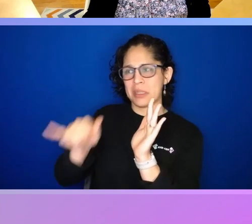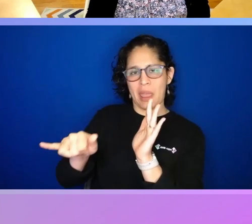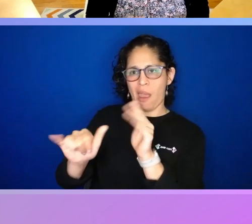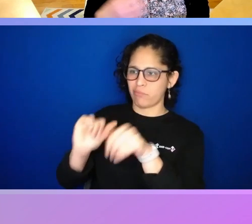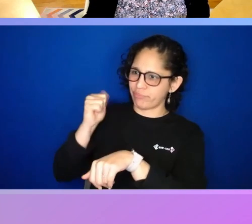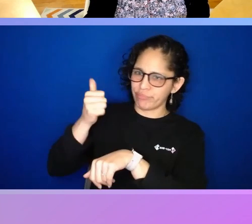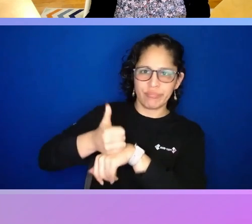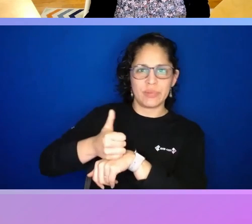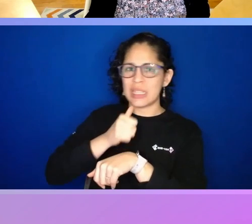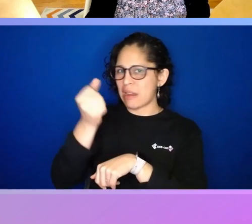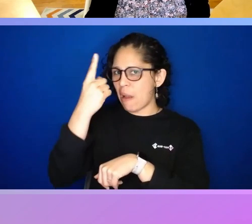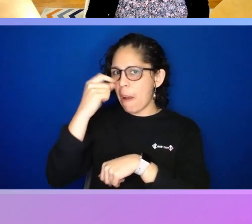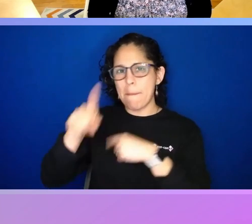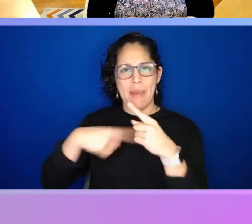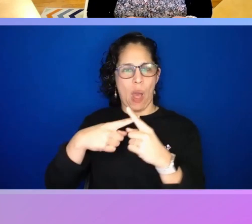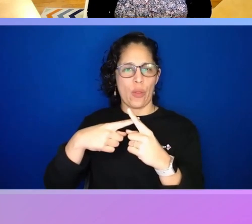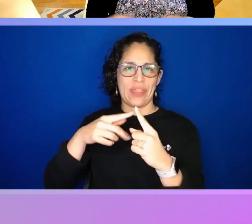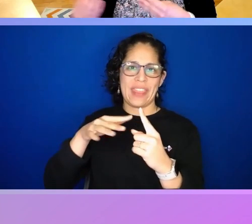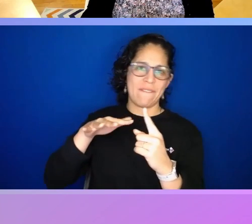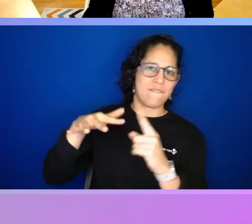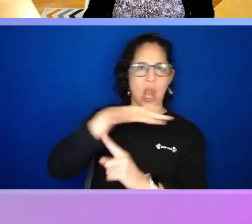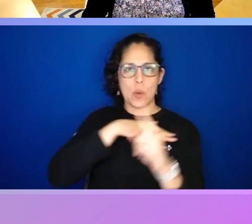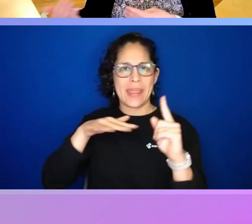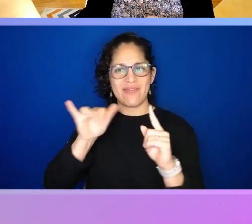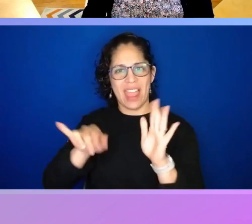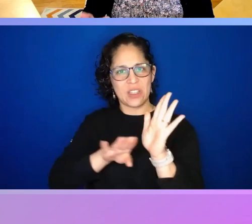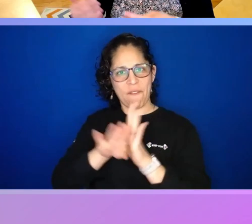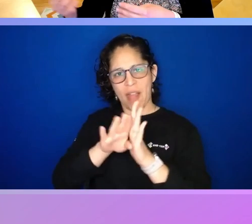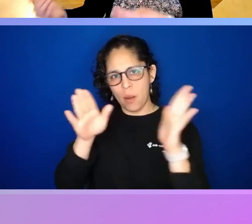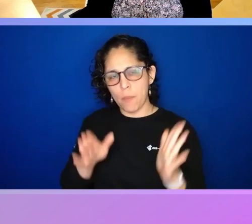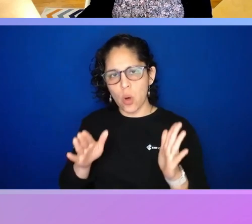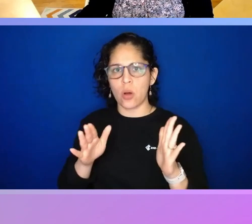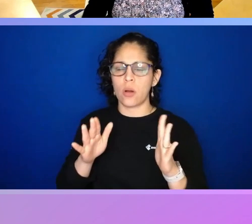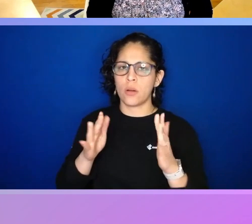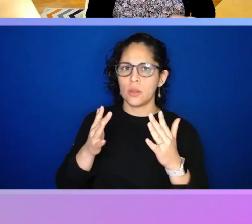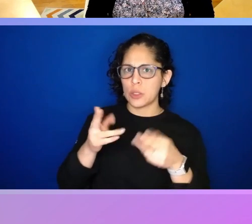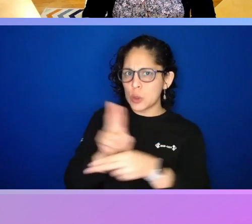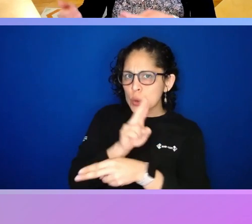point 3%. Have you break that out